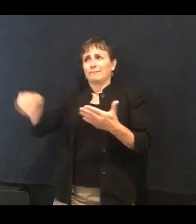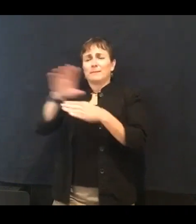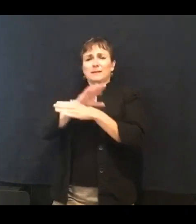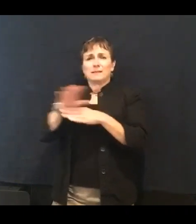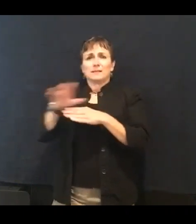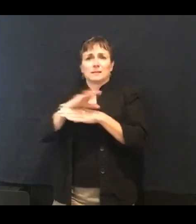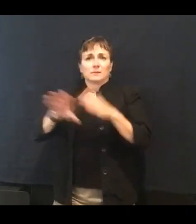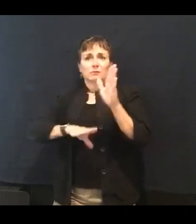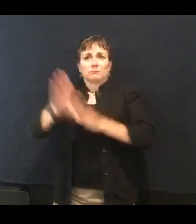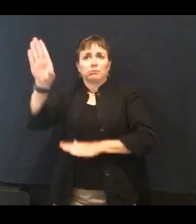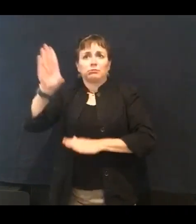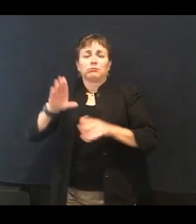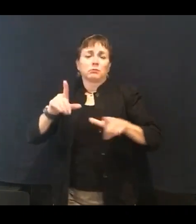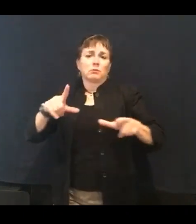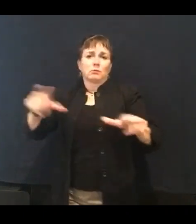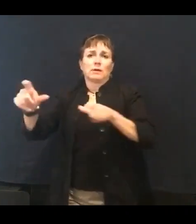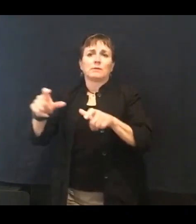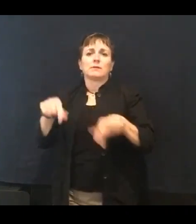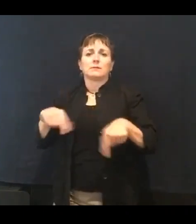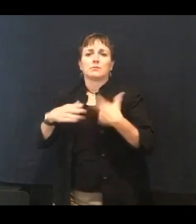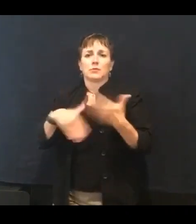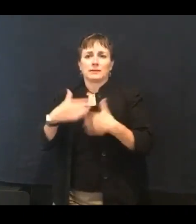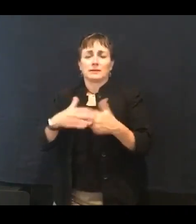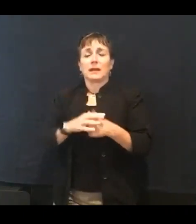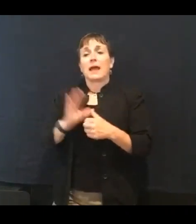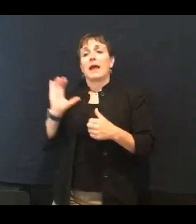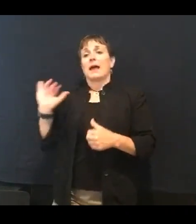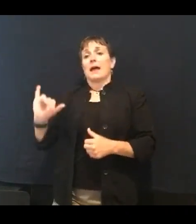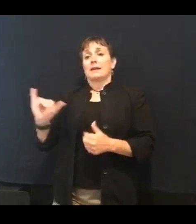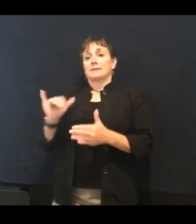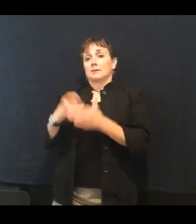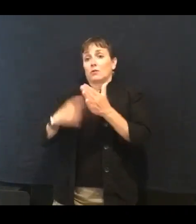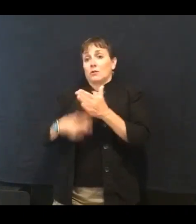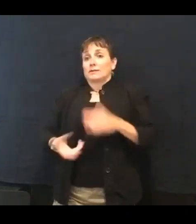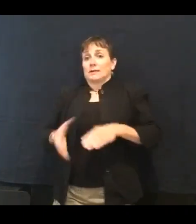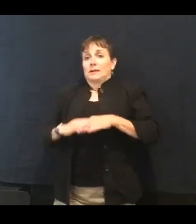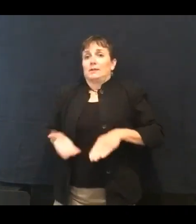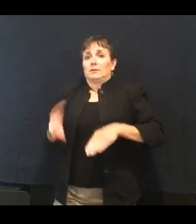As our costs increase, we have expanded our network and have begun seeking out new avenues